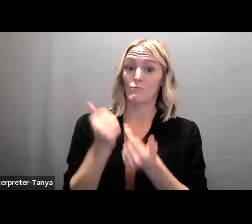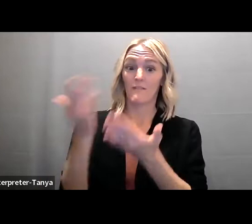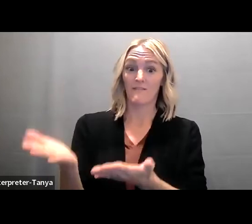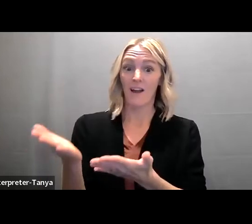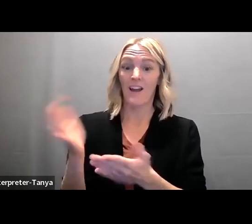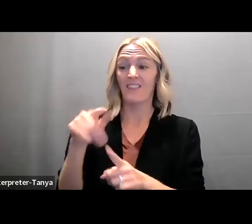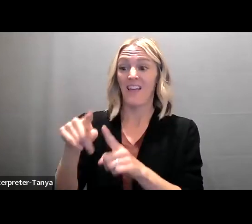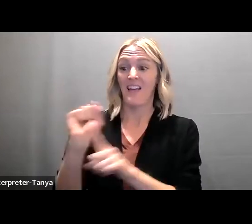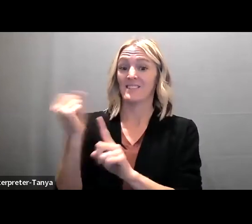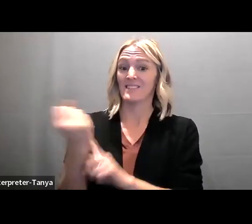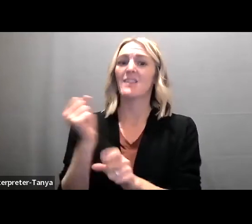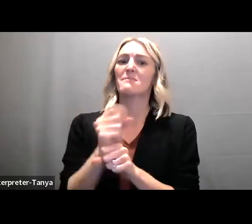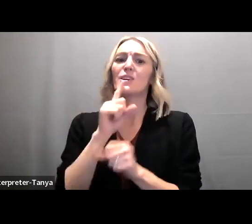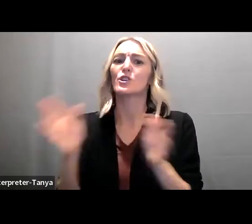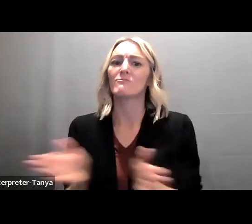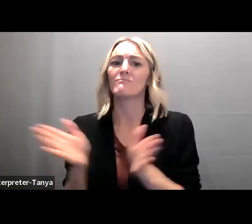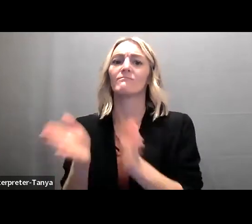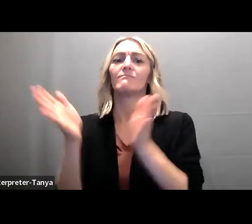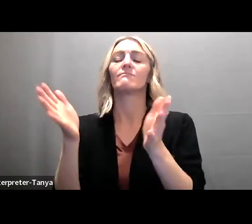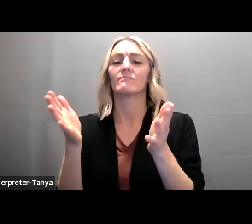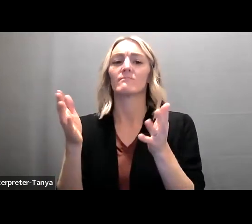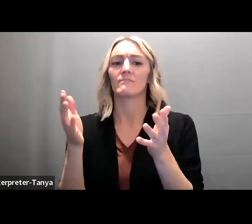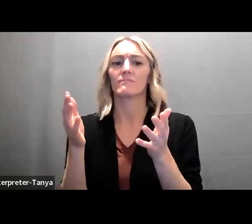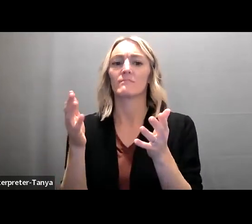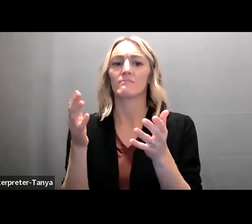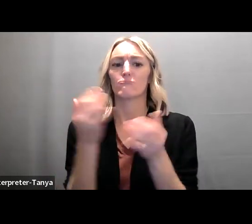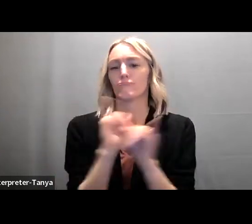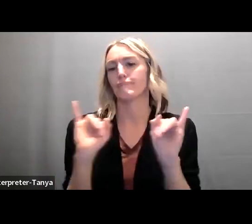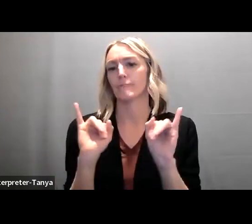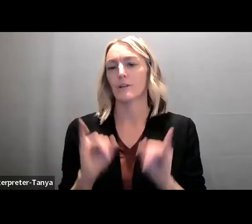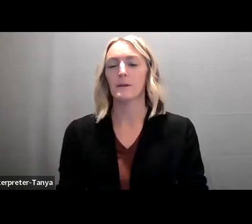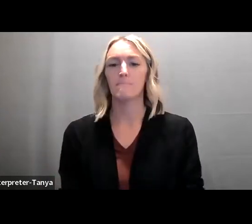You can see another alignment the with IL facility.